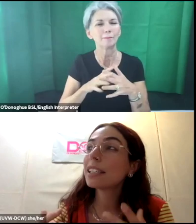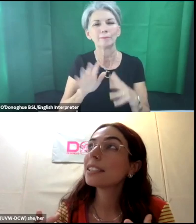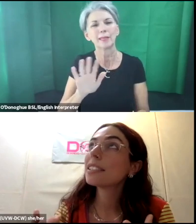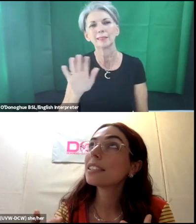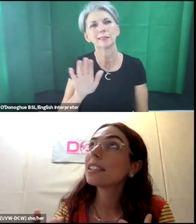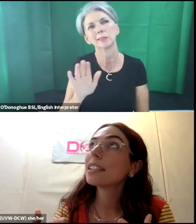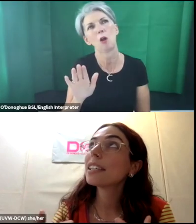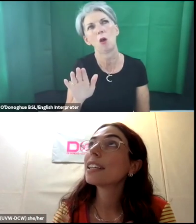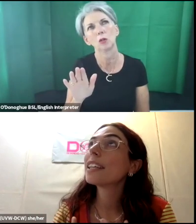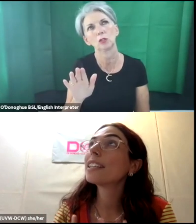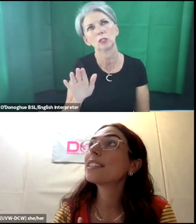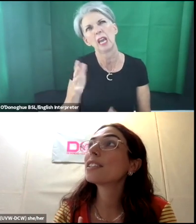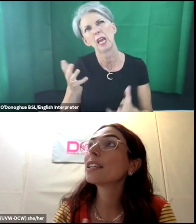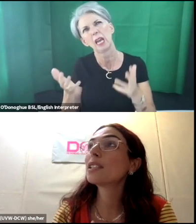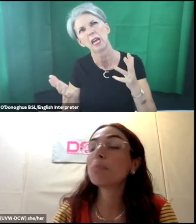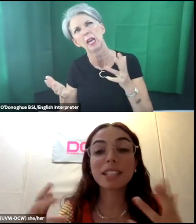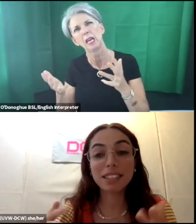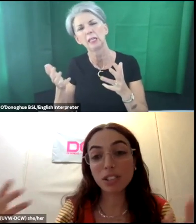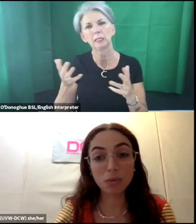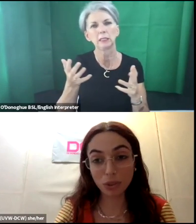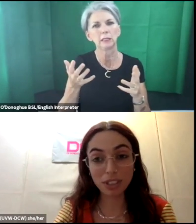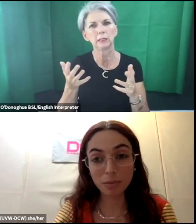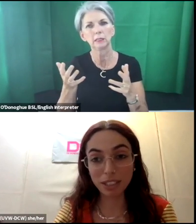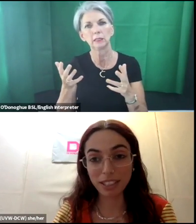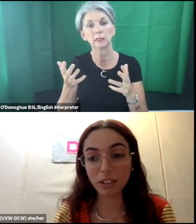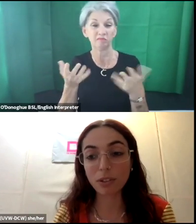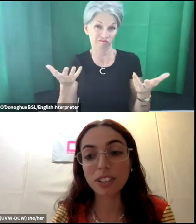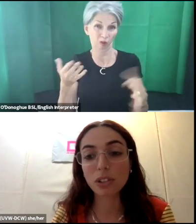basically just workers coming together.